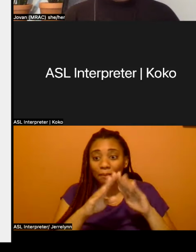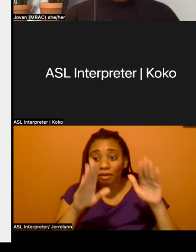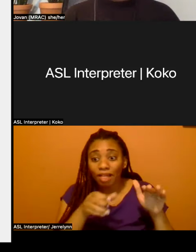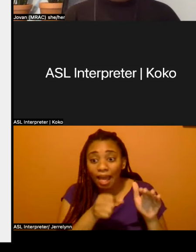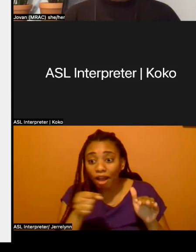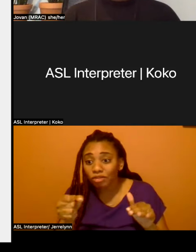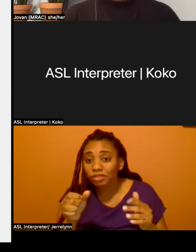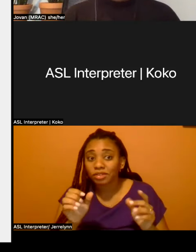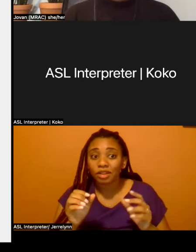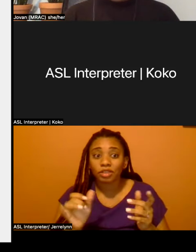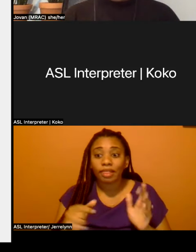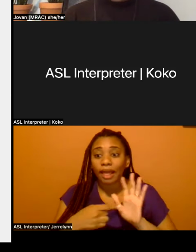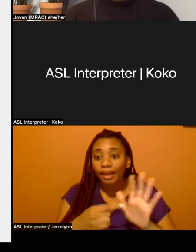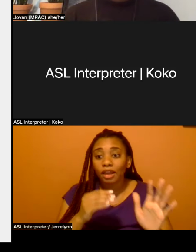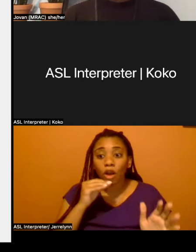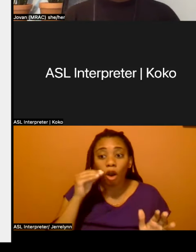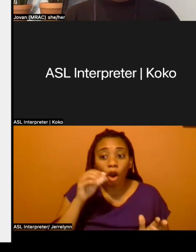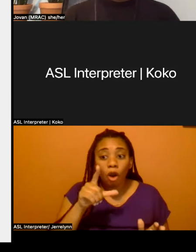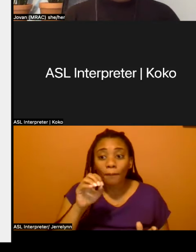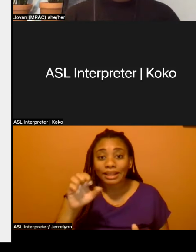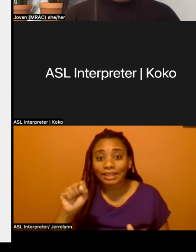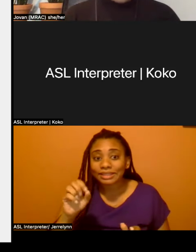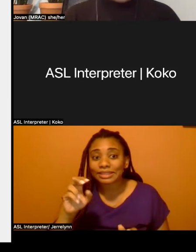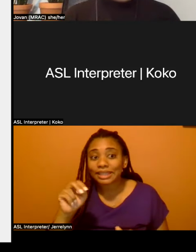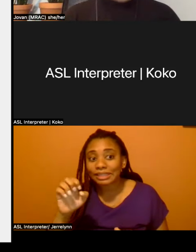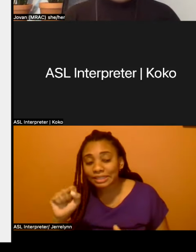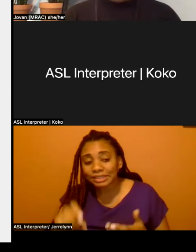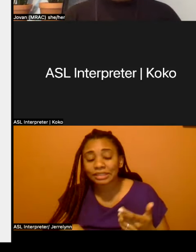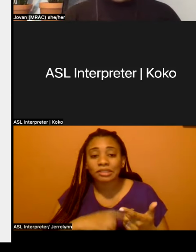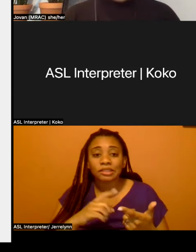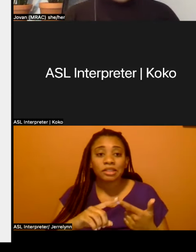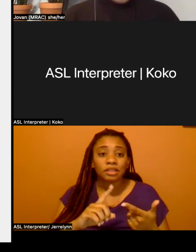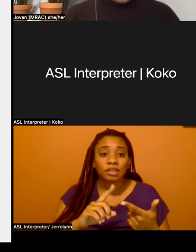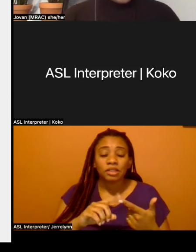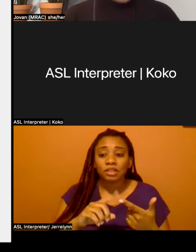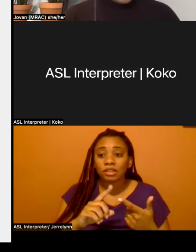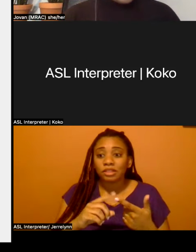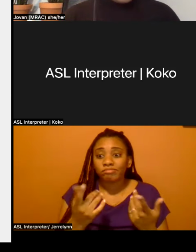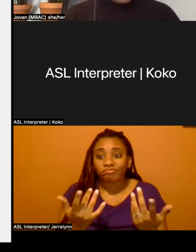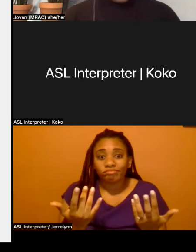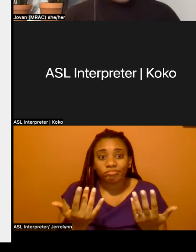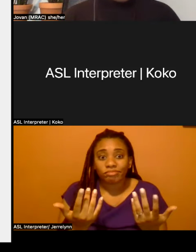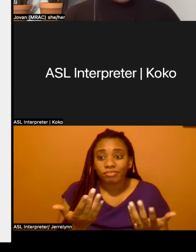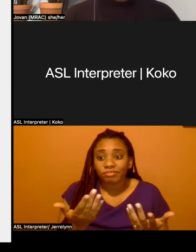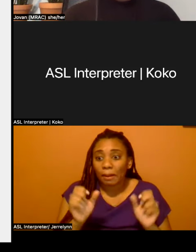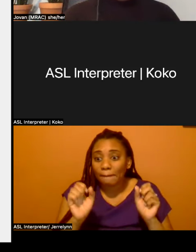pending eviction, or living in temporary housing. But that is not the extent of how we define this.